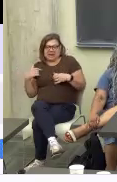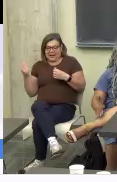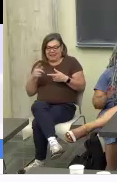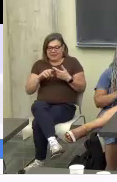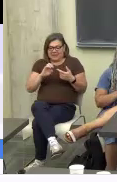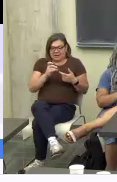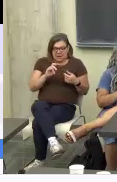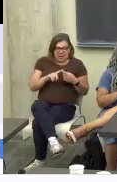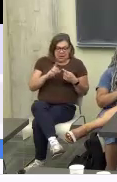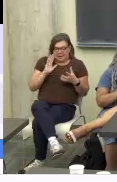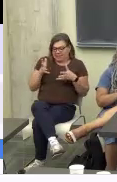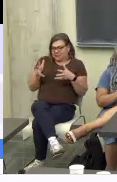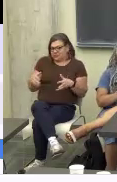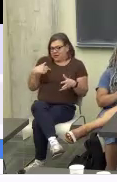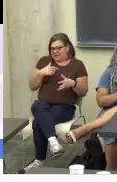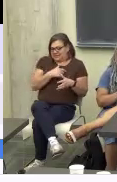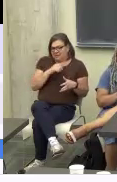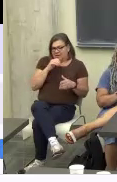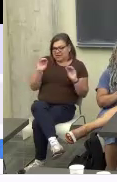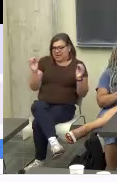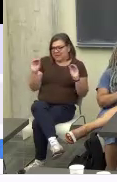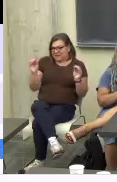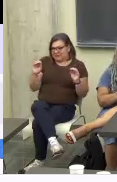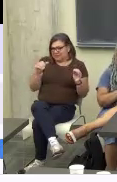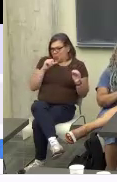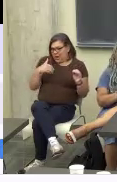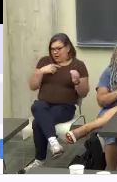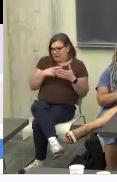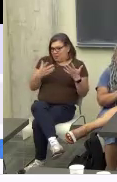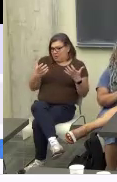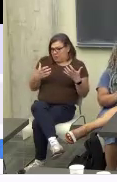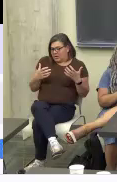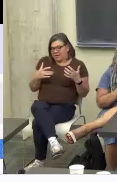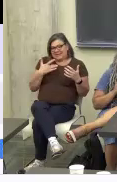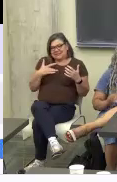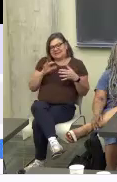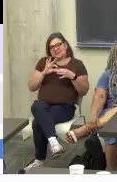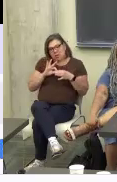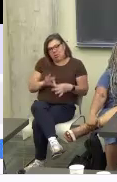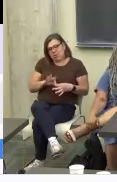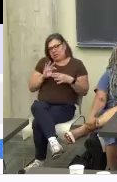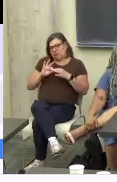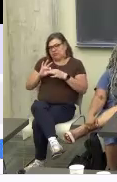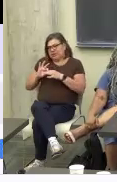leaves most of us bereft of what we really want. A sense of belonging and relationships and purpose